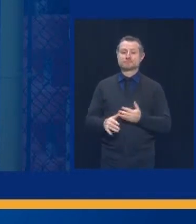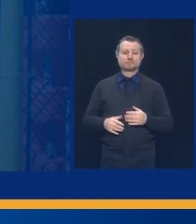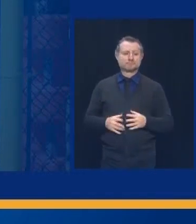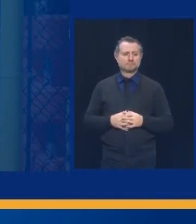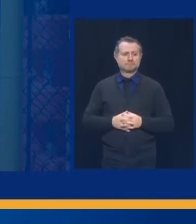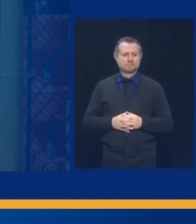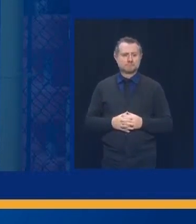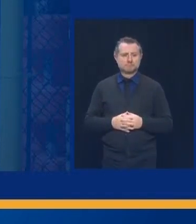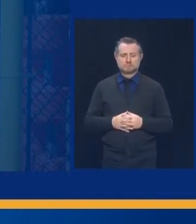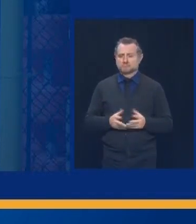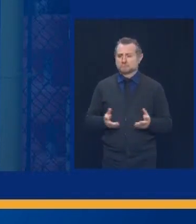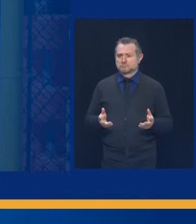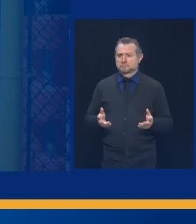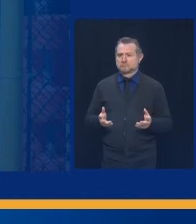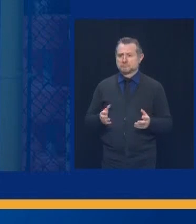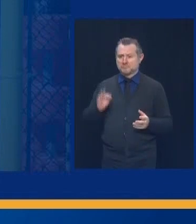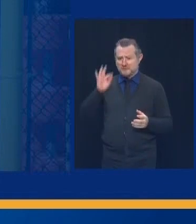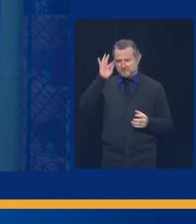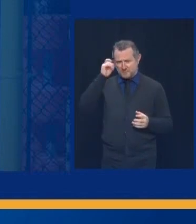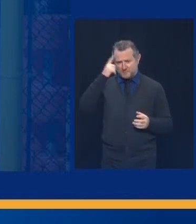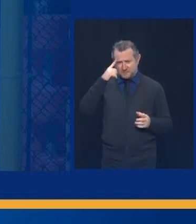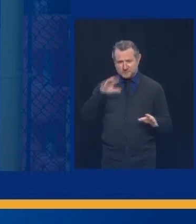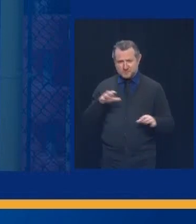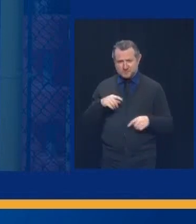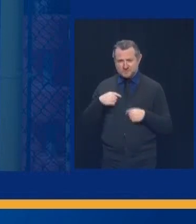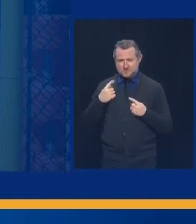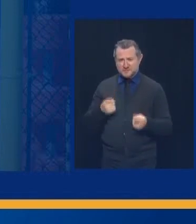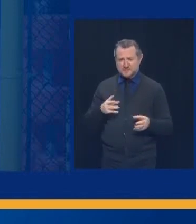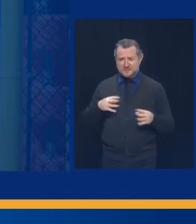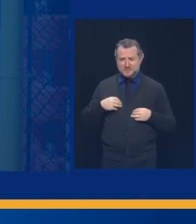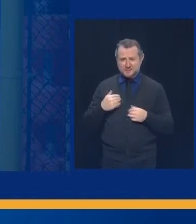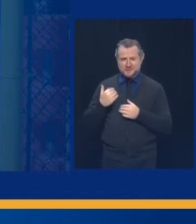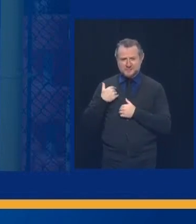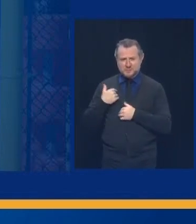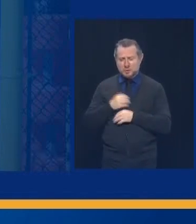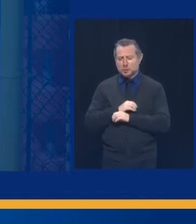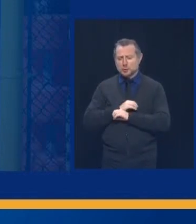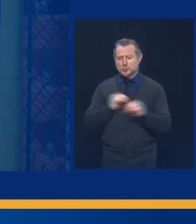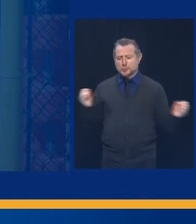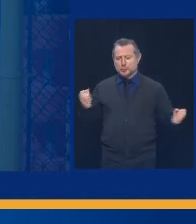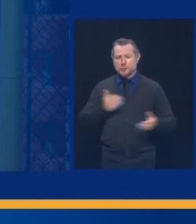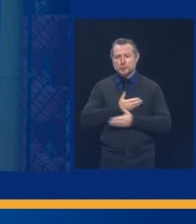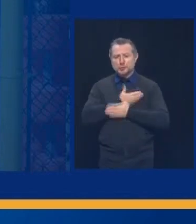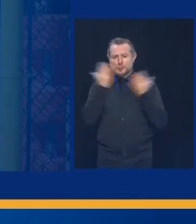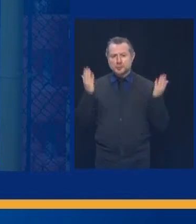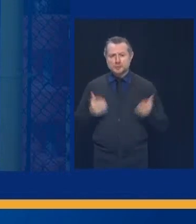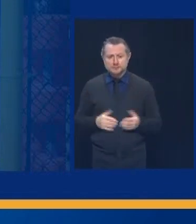GOVERNOR. HERE'S A MILLION DOSES. AND THEN WHAT DO THEt/h STATES DO? REMEMBER, THIS IS THE FEDERAL